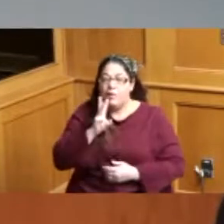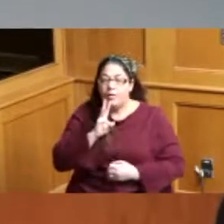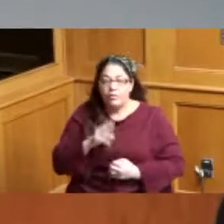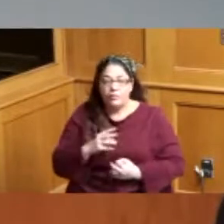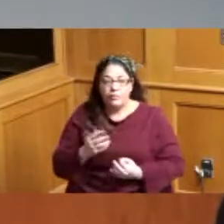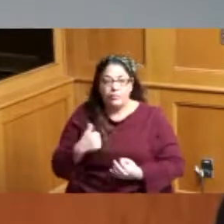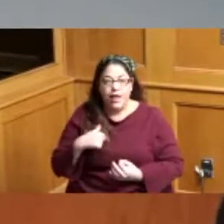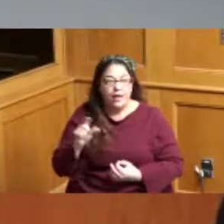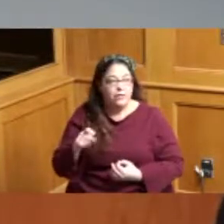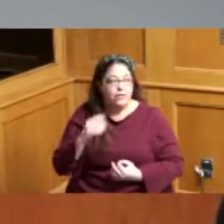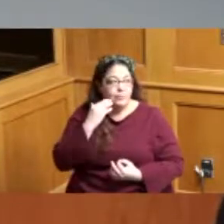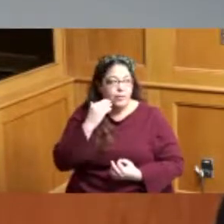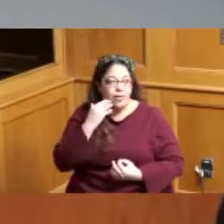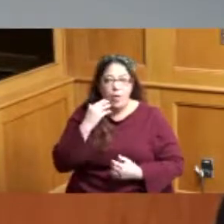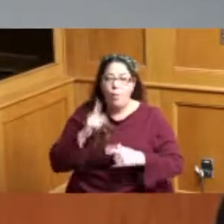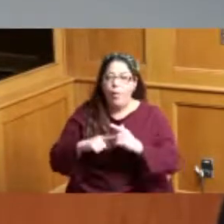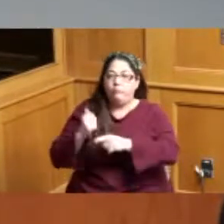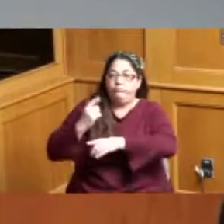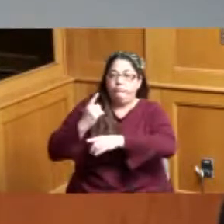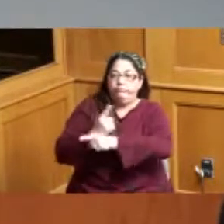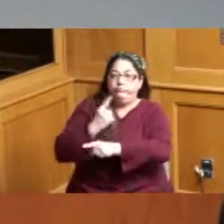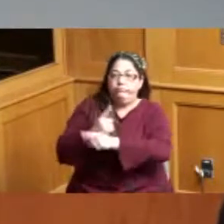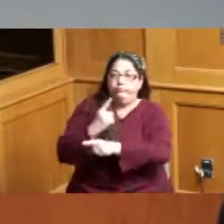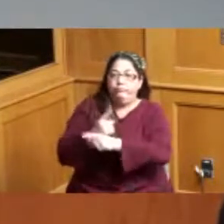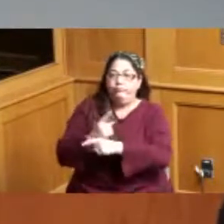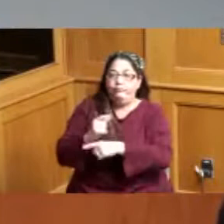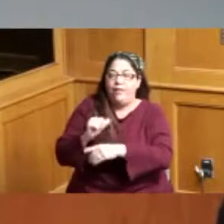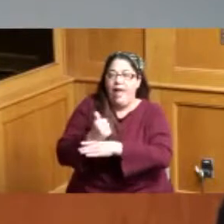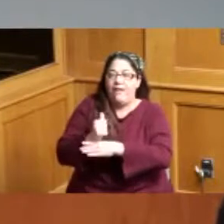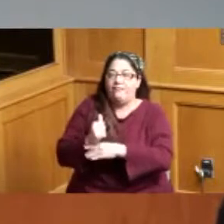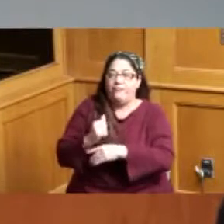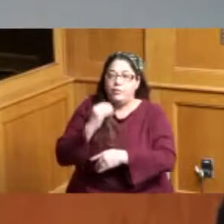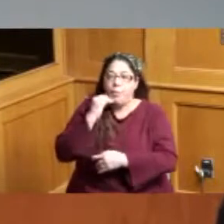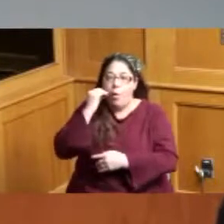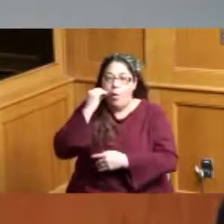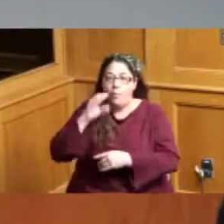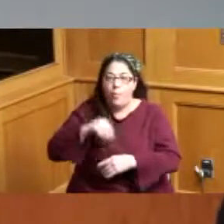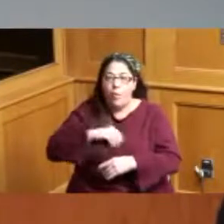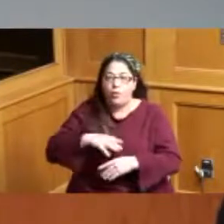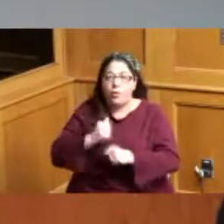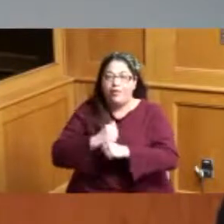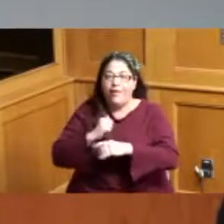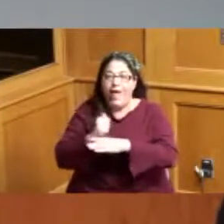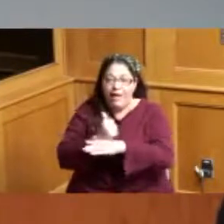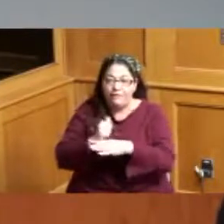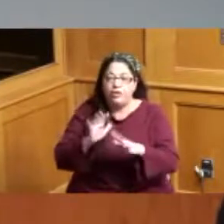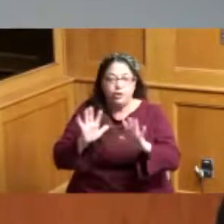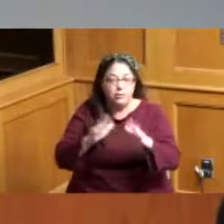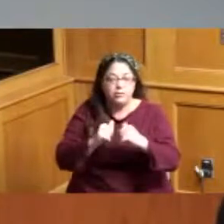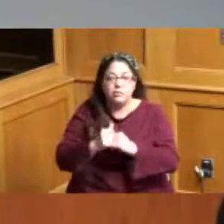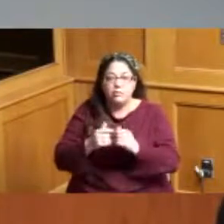what you know an average homeowner with an average pipe size with an average driveway you know how